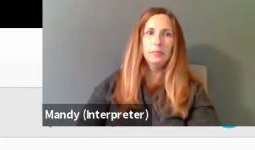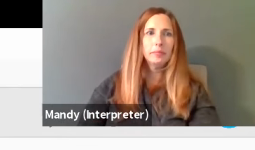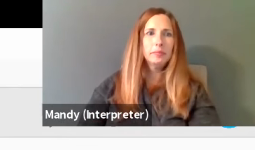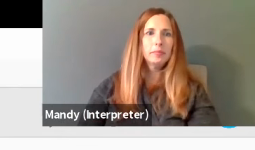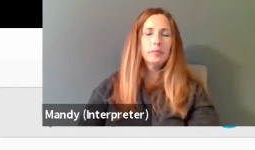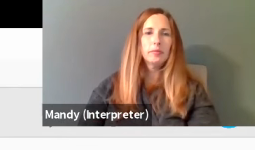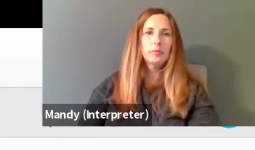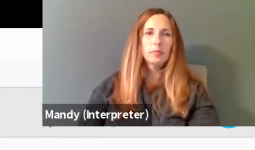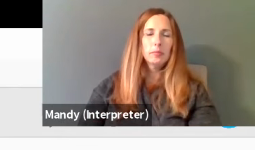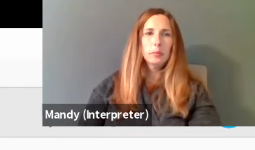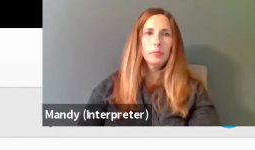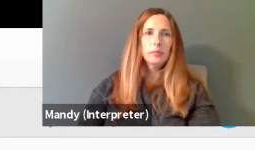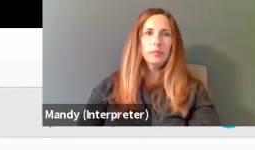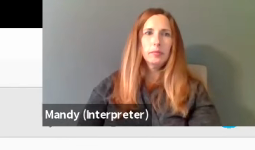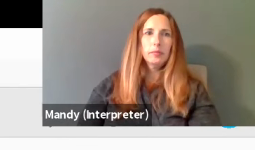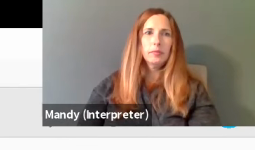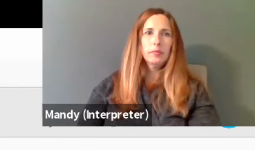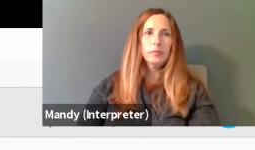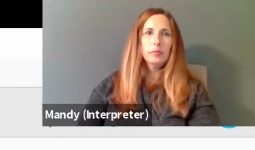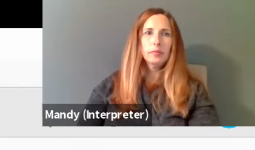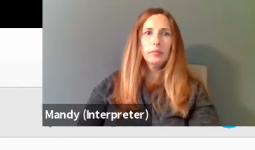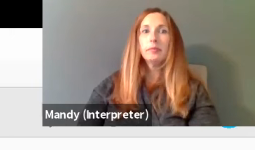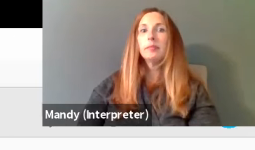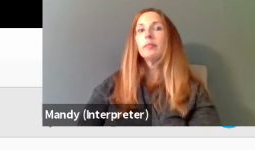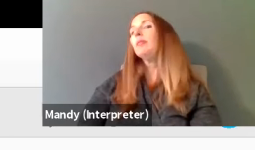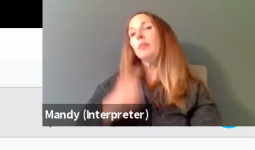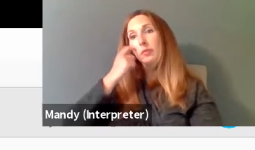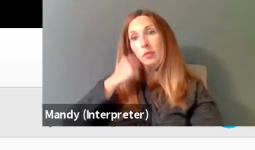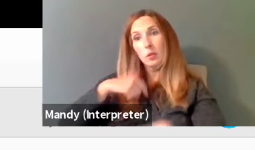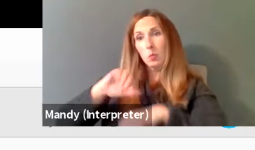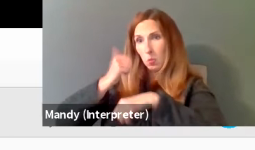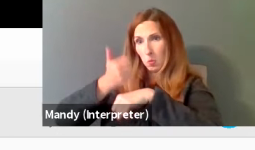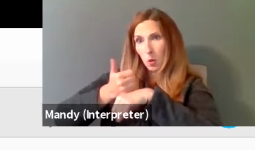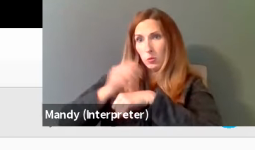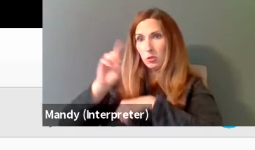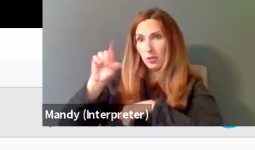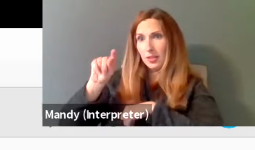Most of our data on demographics are based off of the census, which as you probably heard